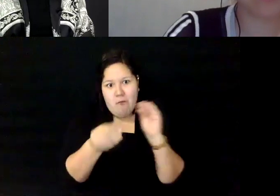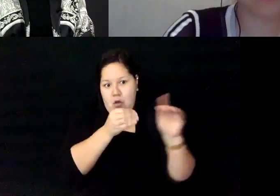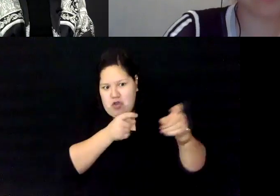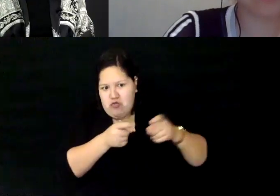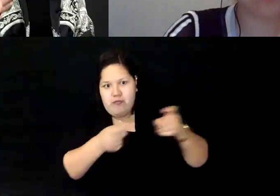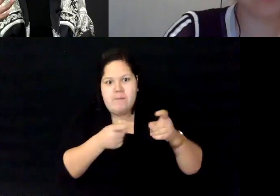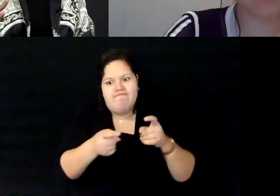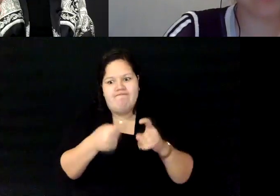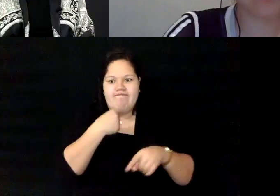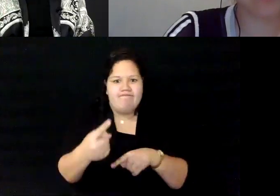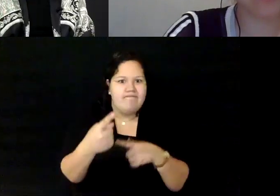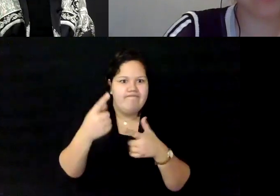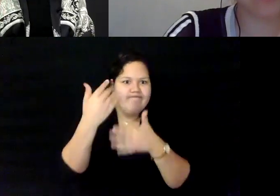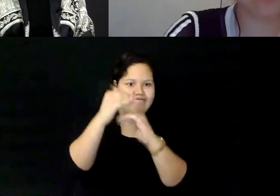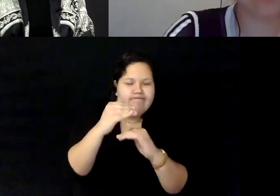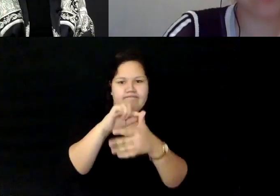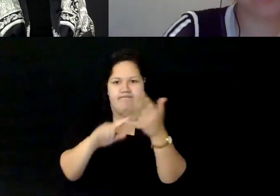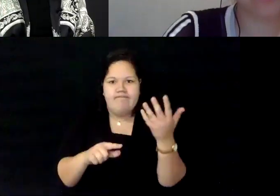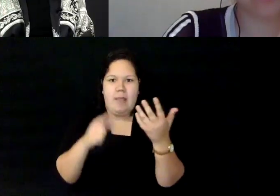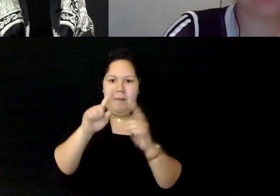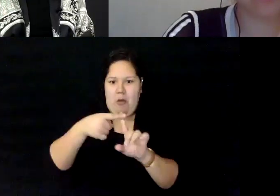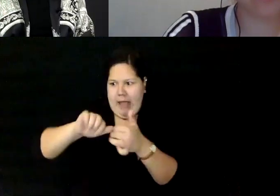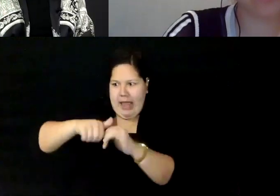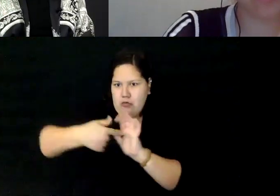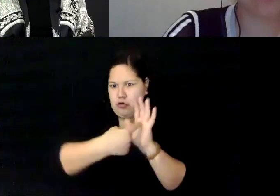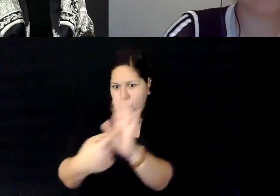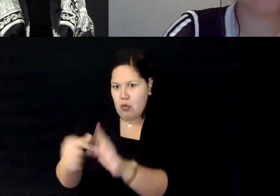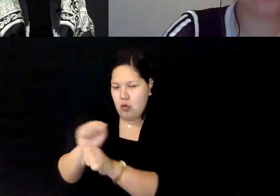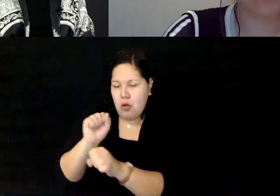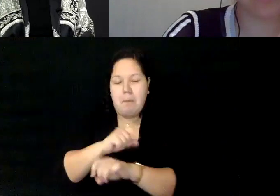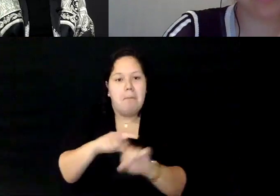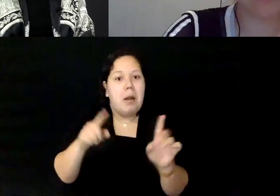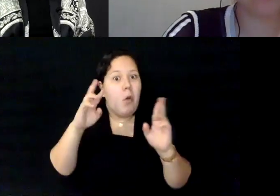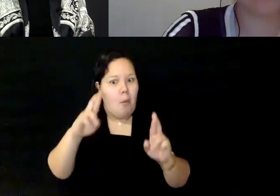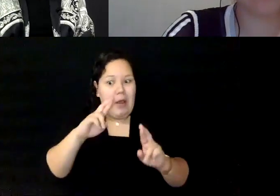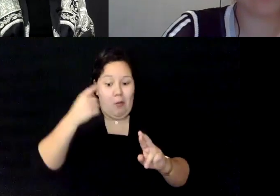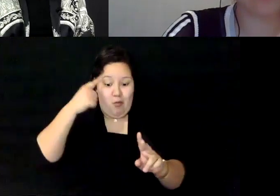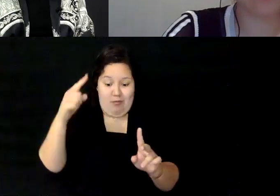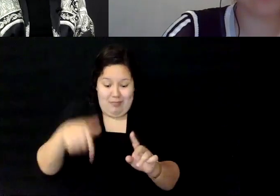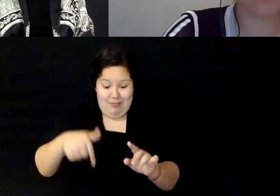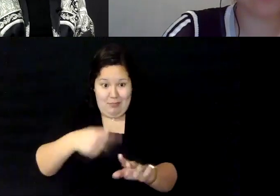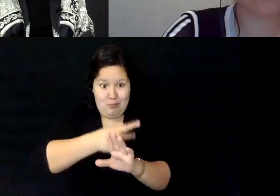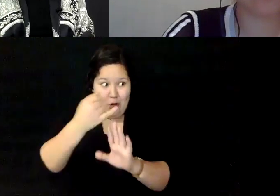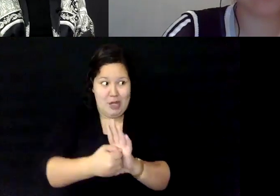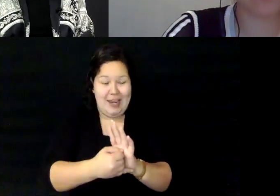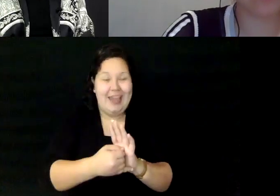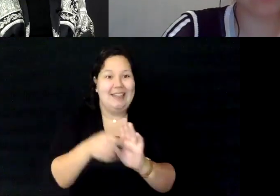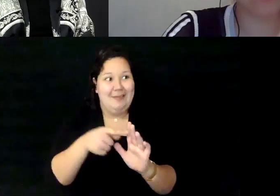over how works are presented, and we just hope that by us doing this project and doing UNION,